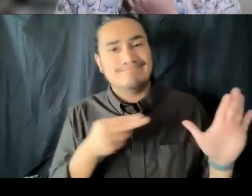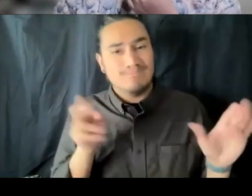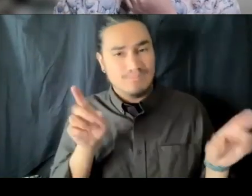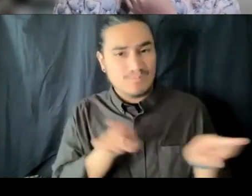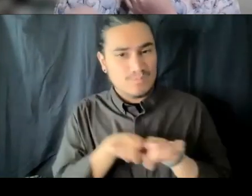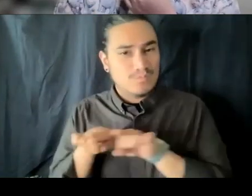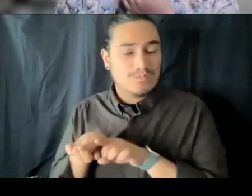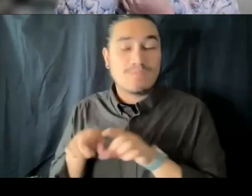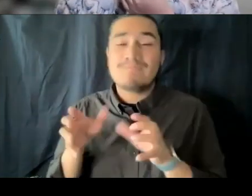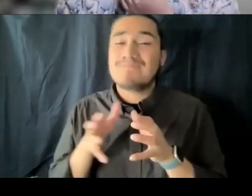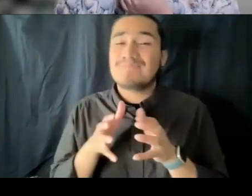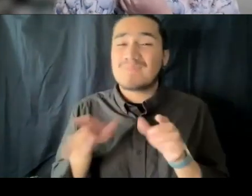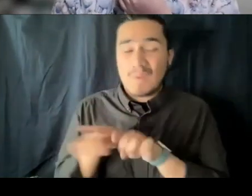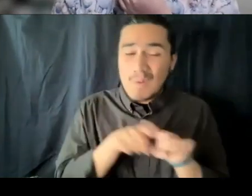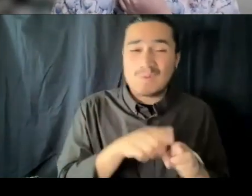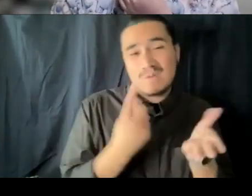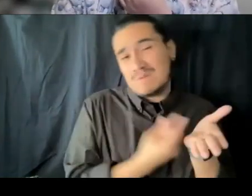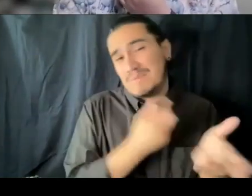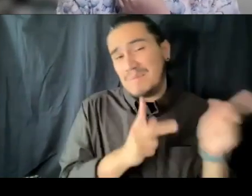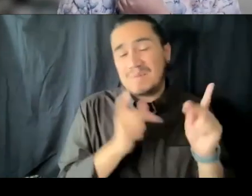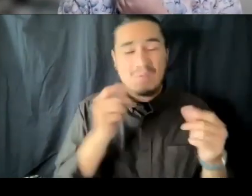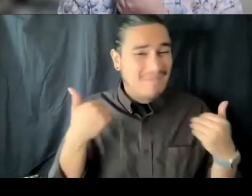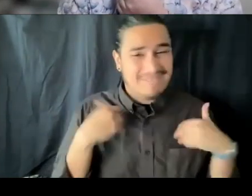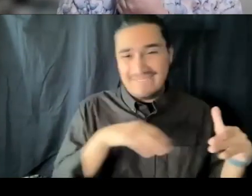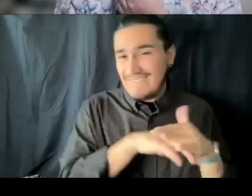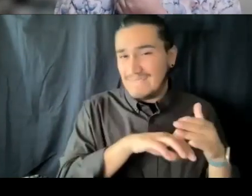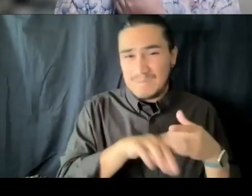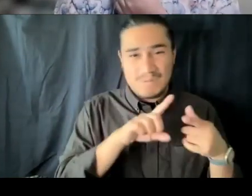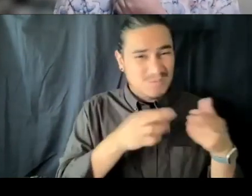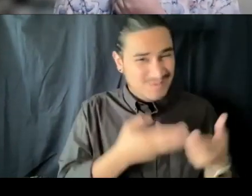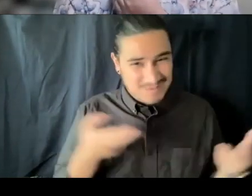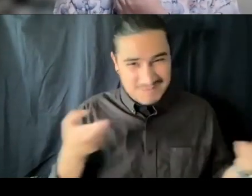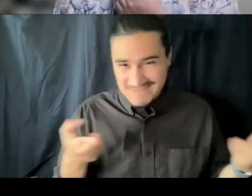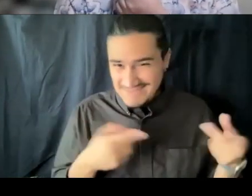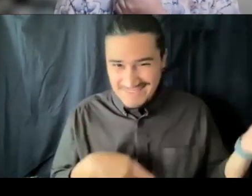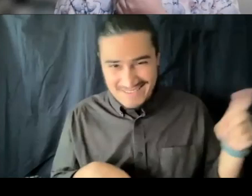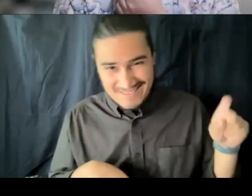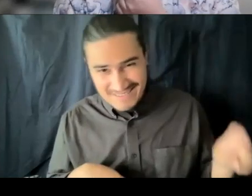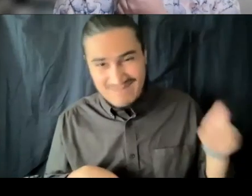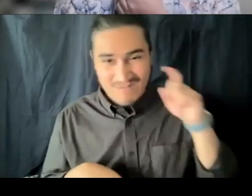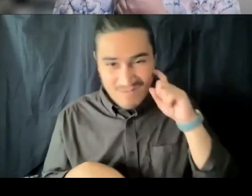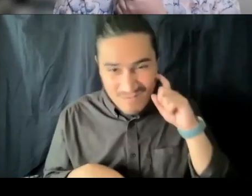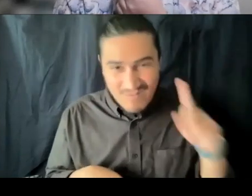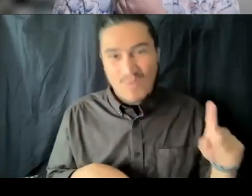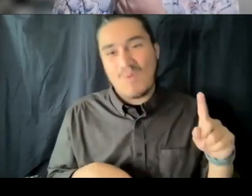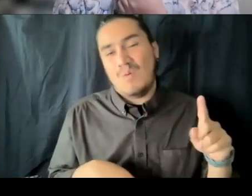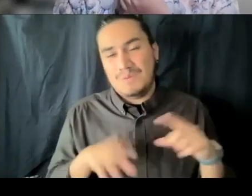to the resources needed to get a diagnosis or a label for what they're experiencing,